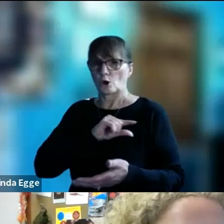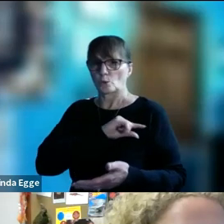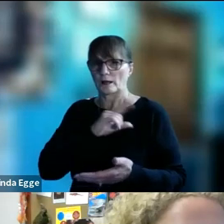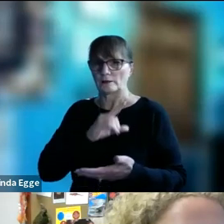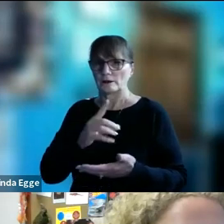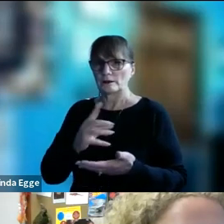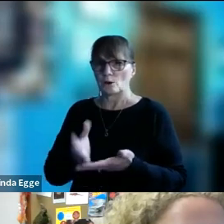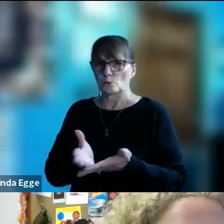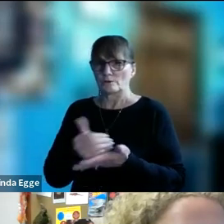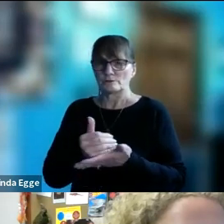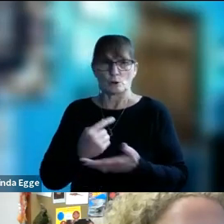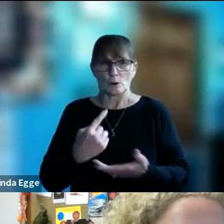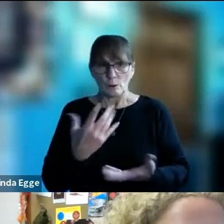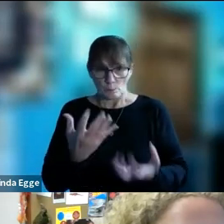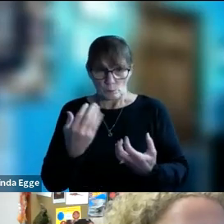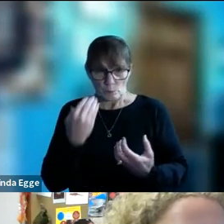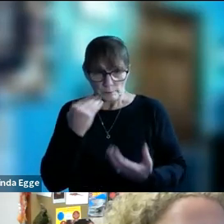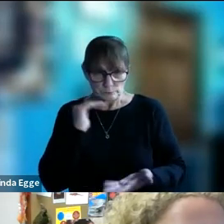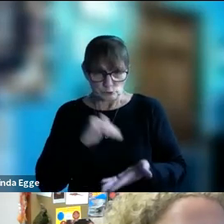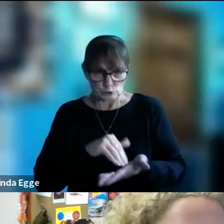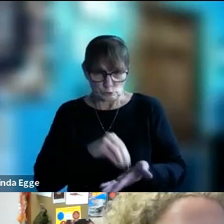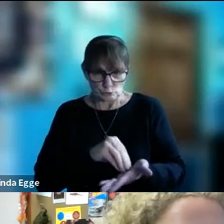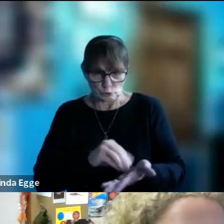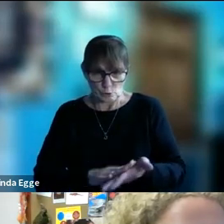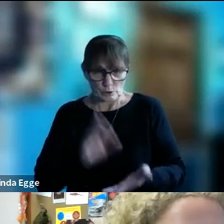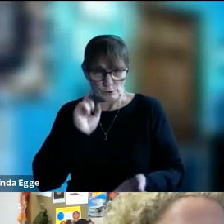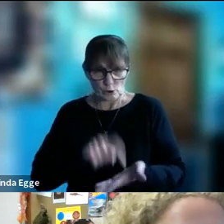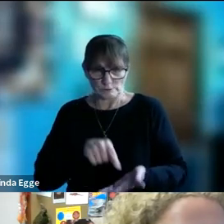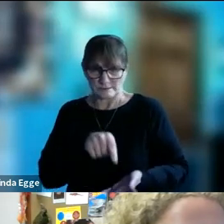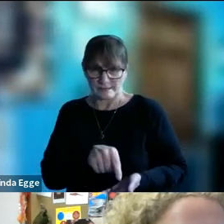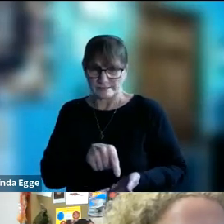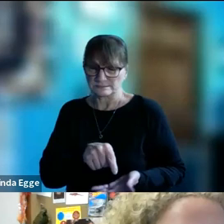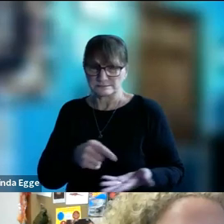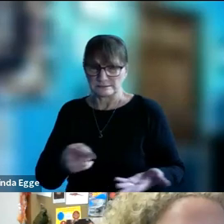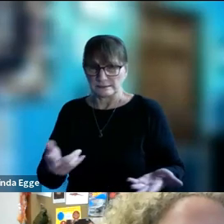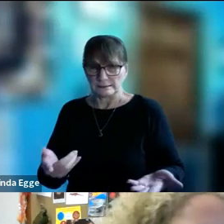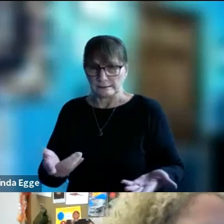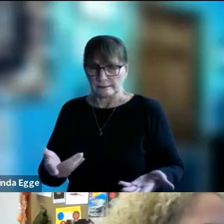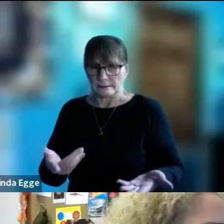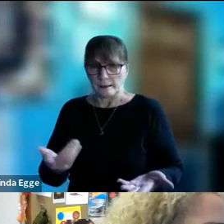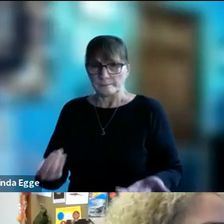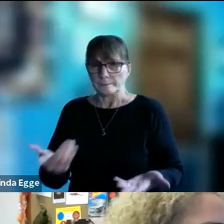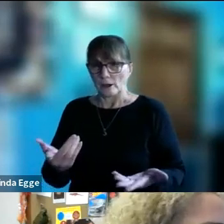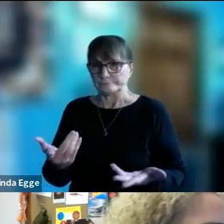We wanna say, we wanna have noted like, hey, we saw this, but in the grand scheme of things,